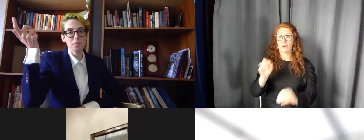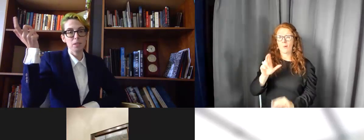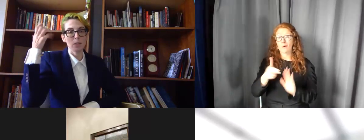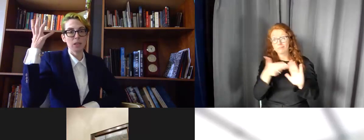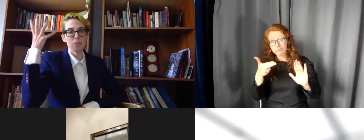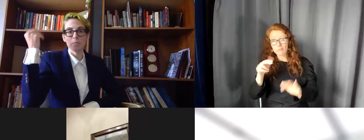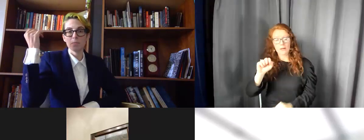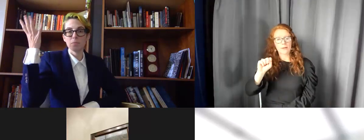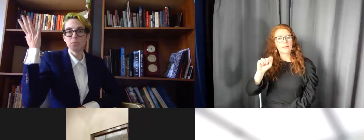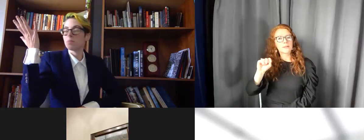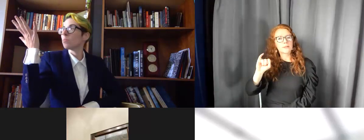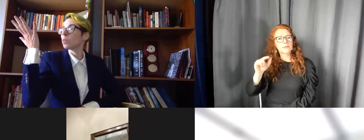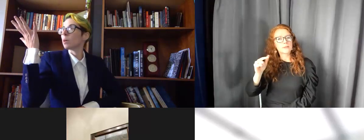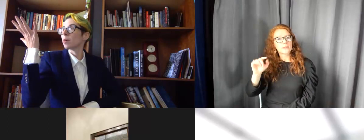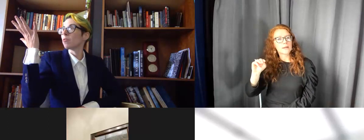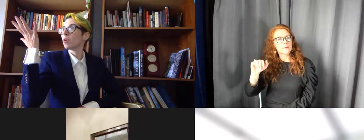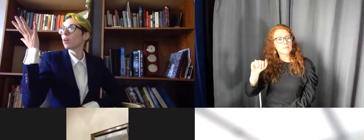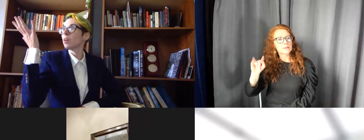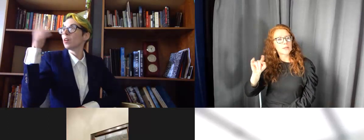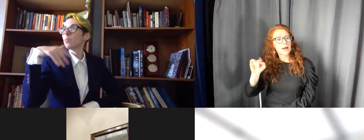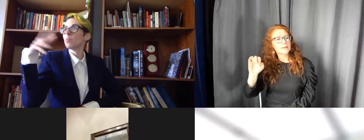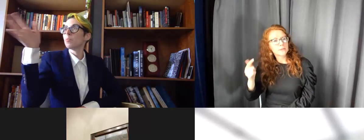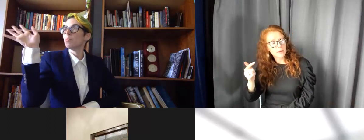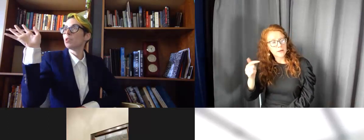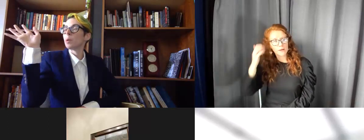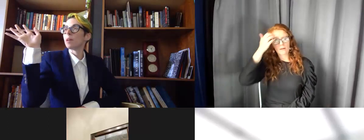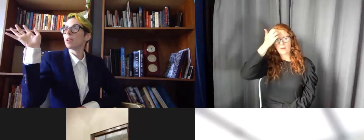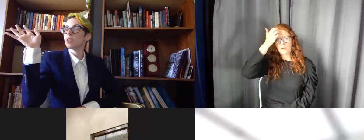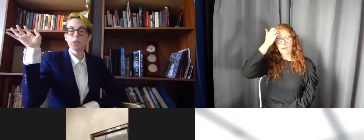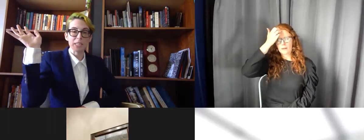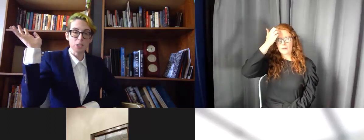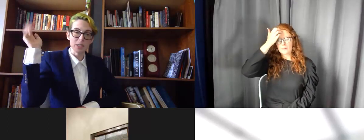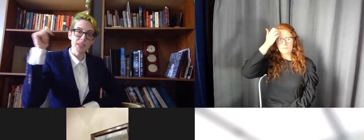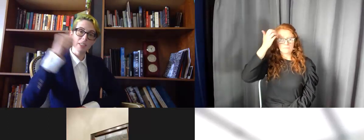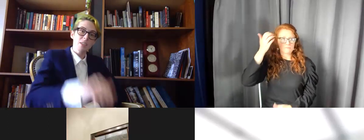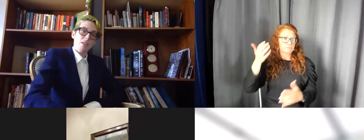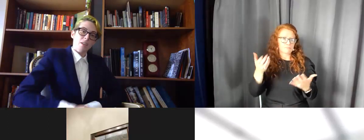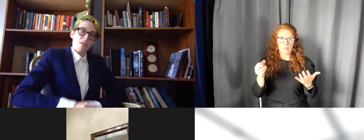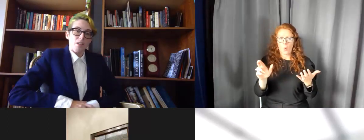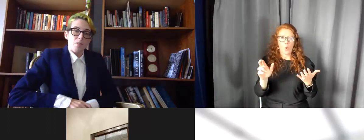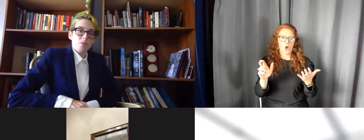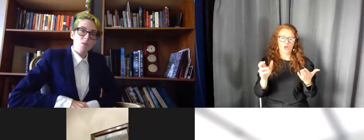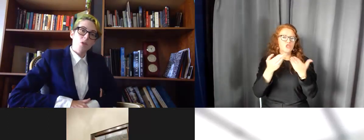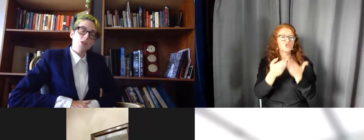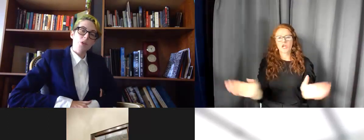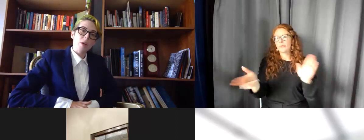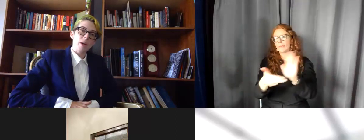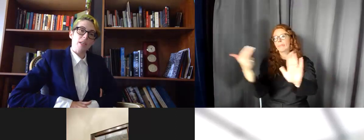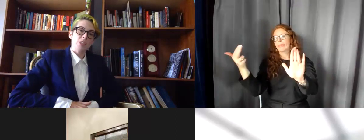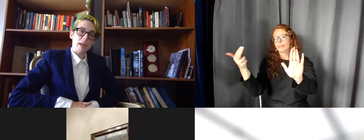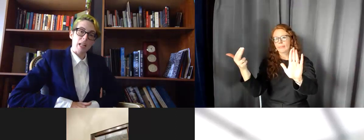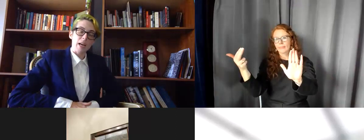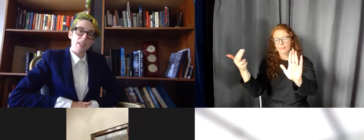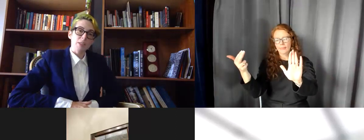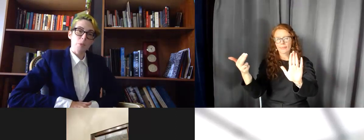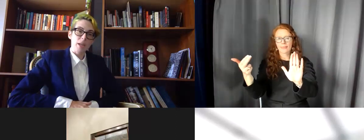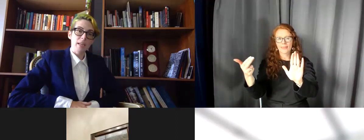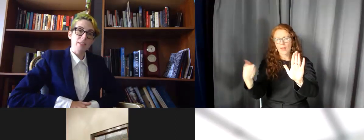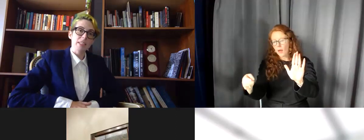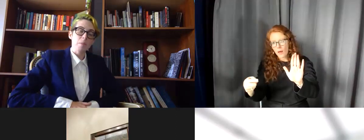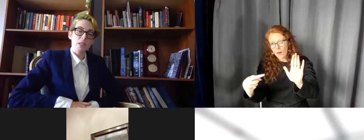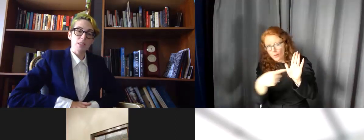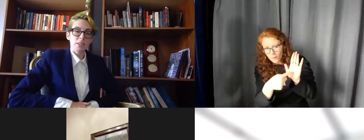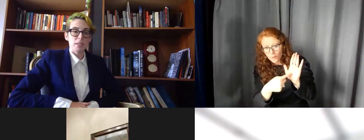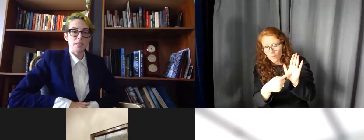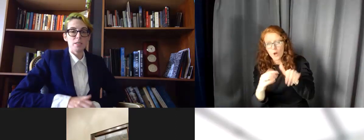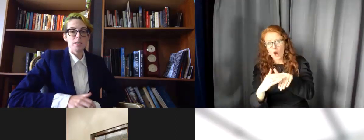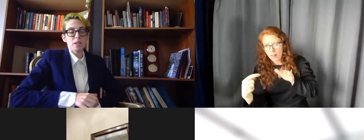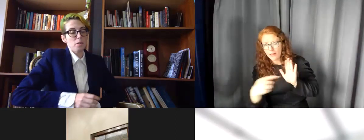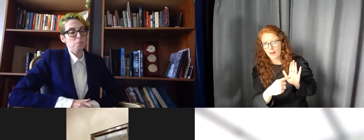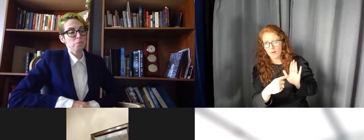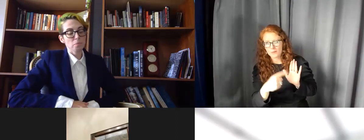Farrah Garland: You know what's what i'm looking for sweeping generalizations. Those are great ways to be allies, breaking down stigmas, and